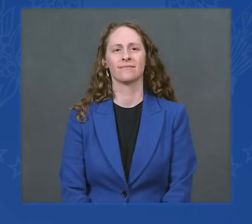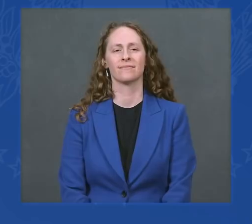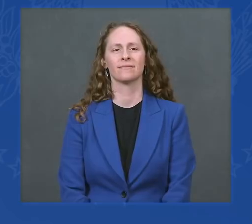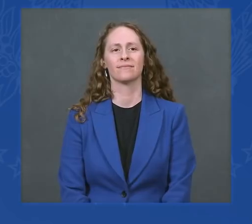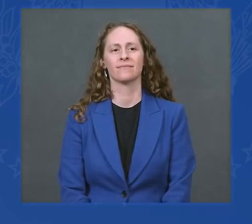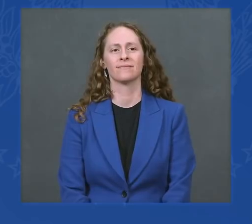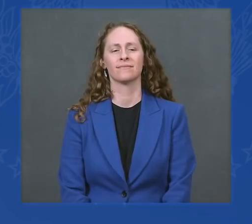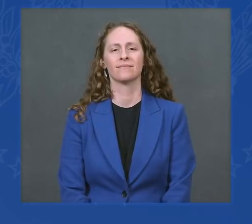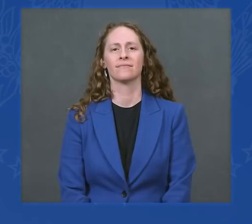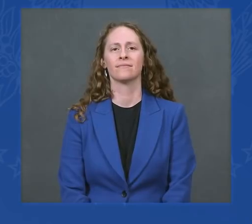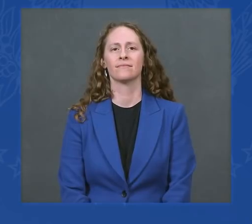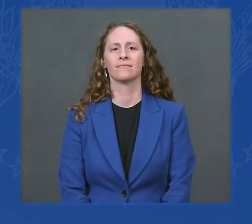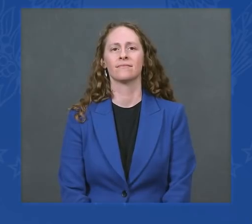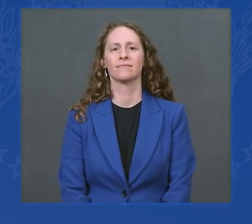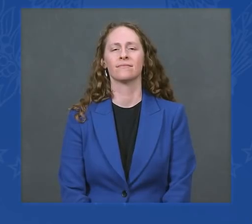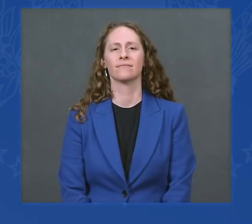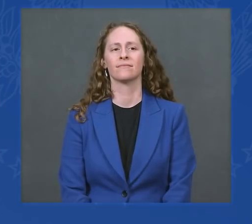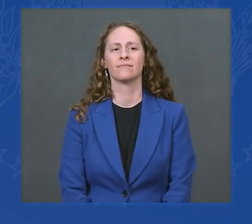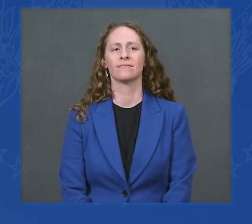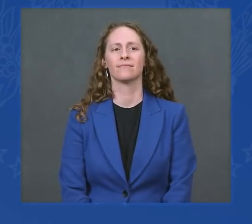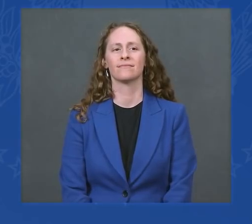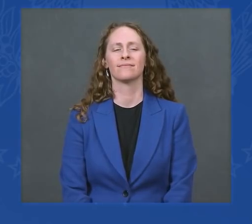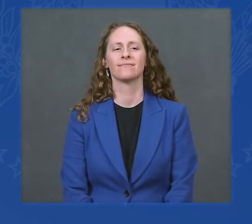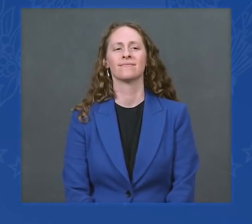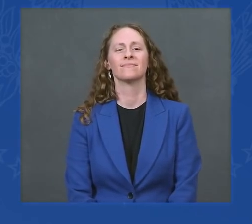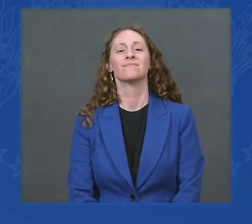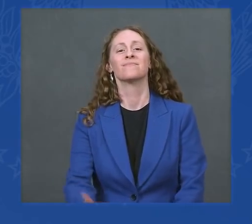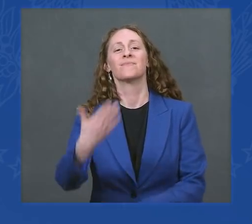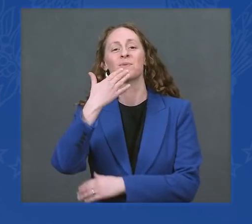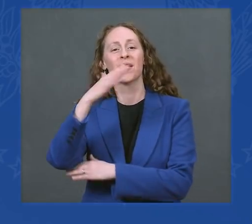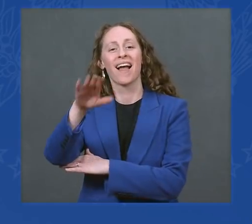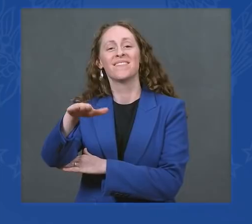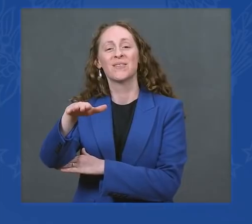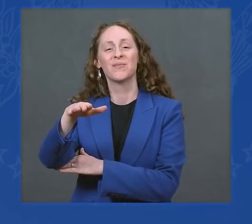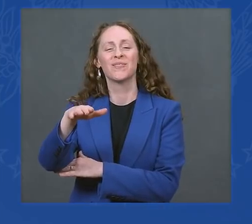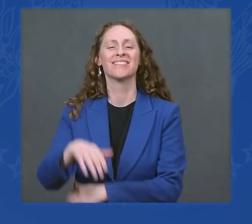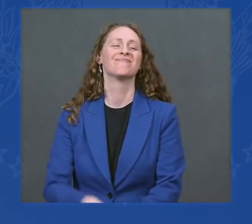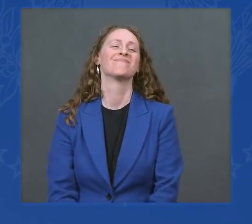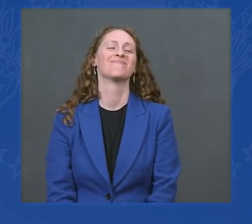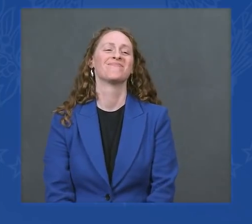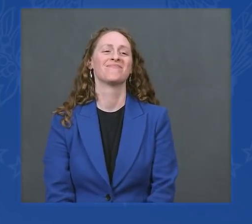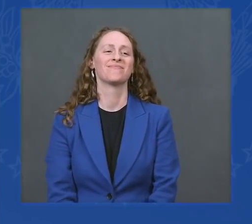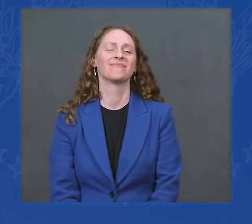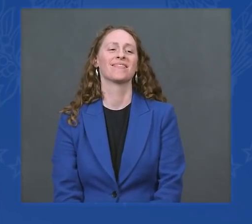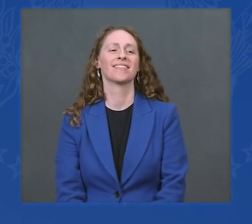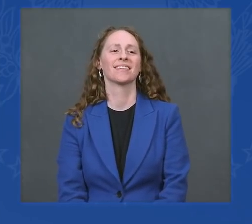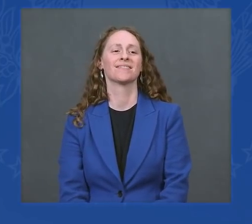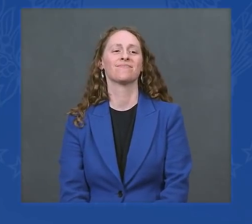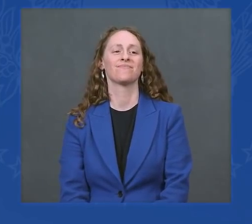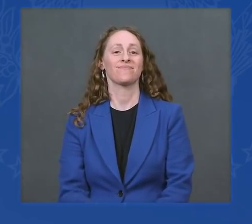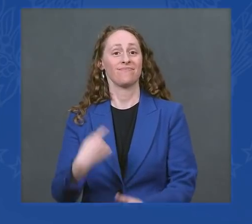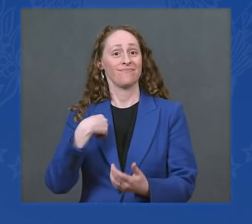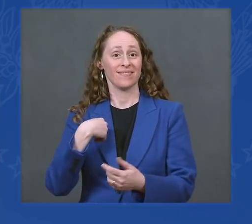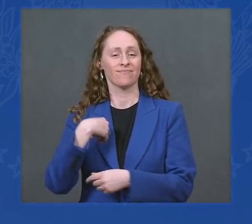Advisor McCarthy: Afternoon, everyone, and welcome, I'm Gene McCarthy, I'm President Biden's national climate adviser